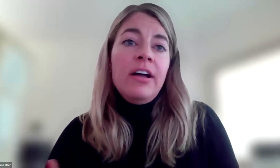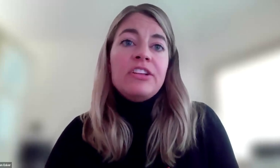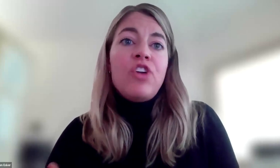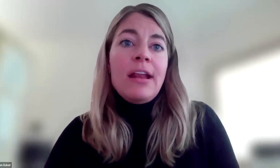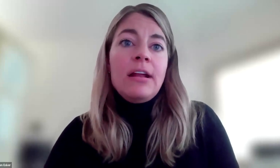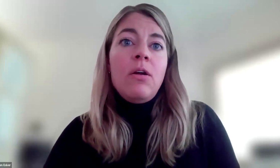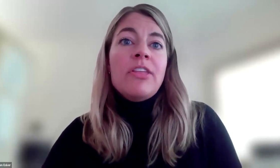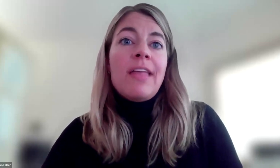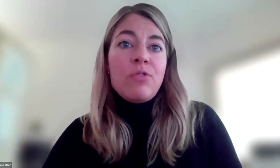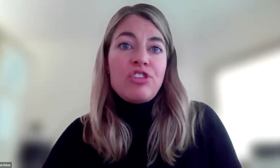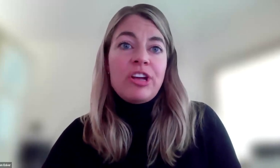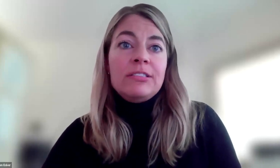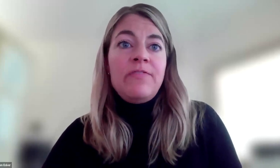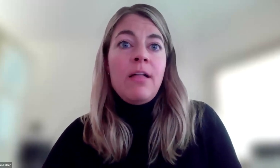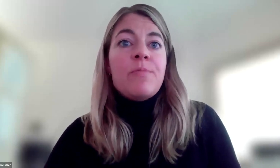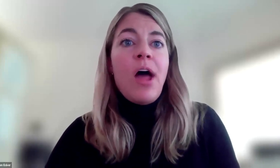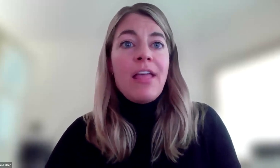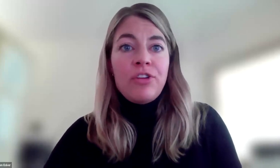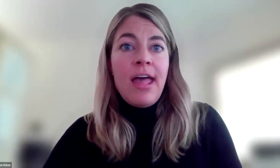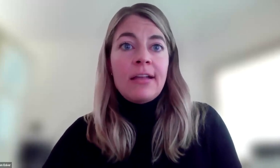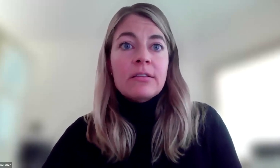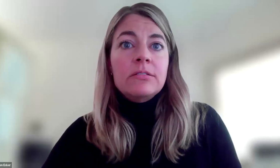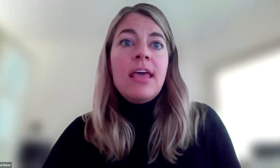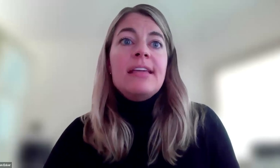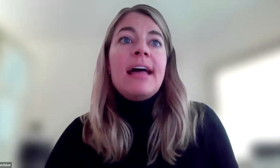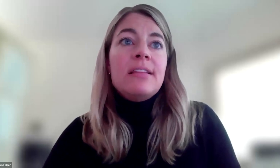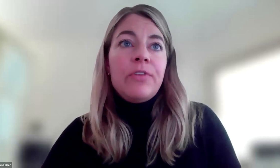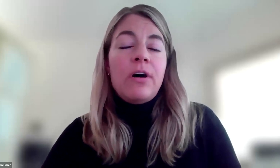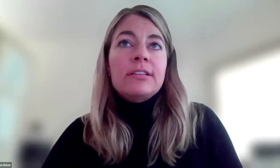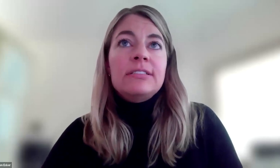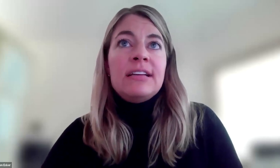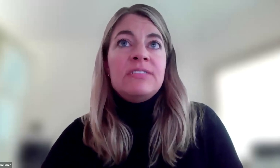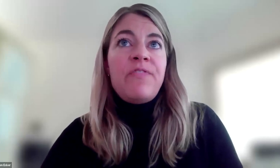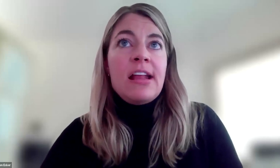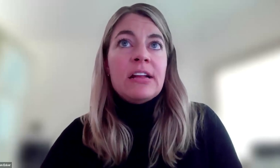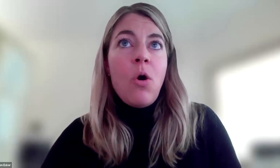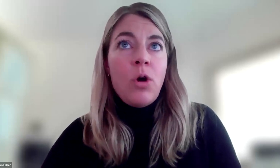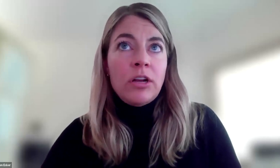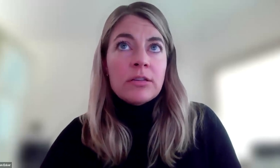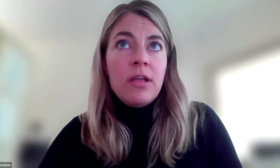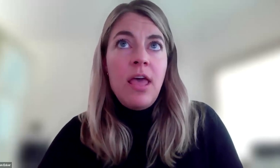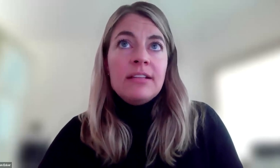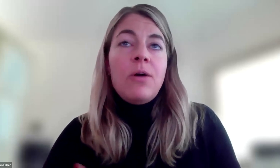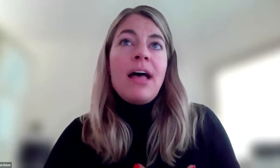developed prior to that, he had difficulty testifying in court. So as a result of that, the